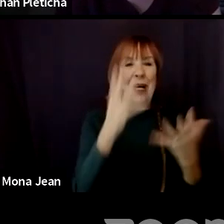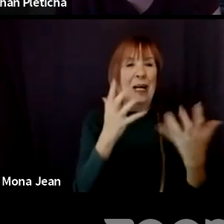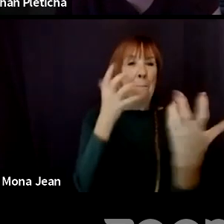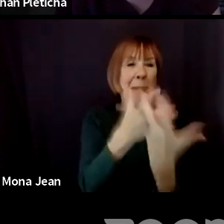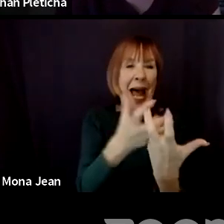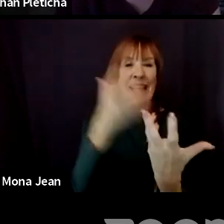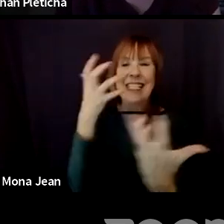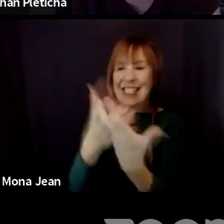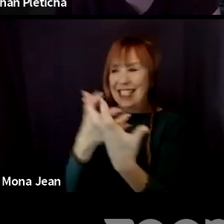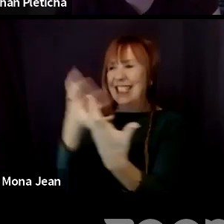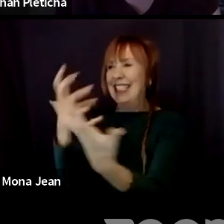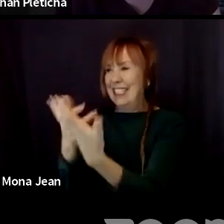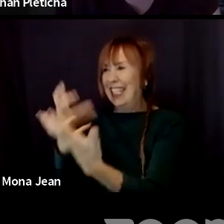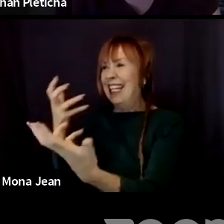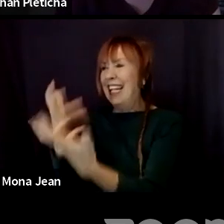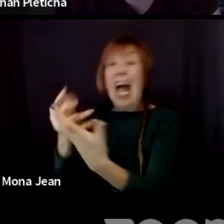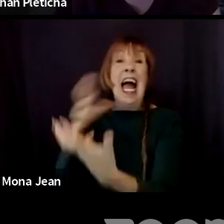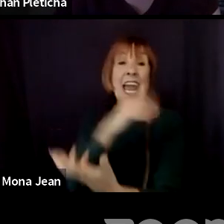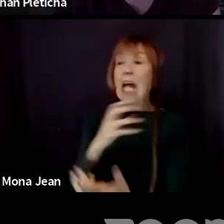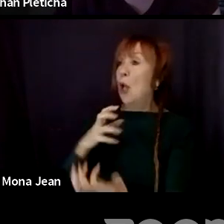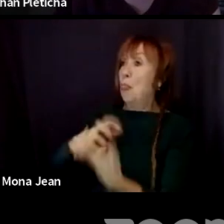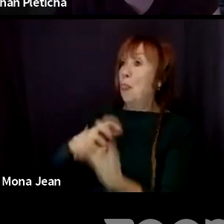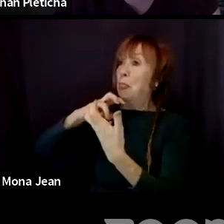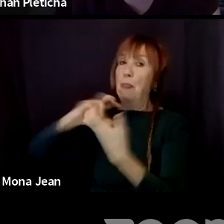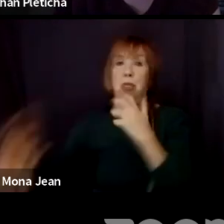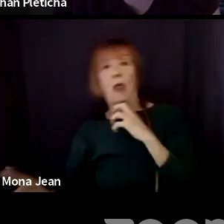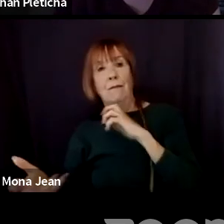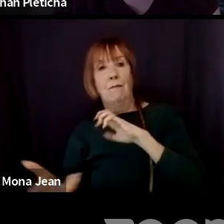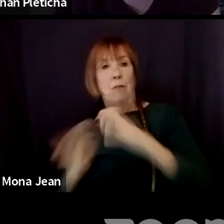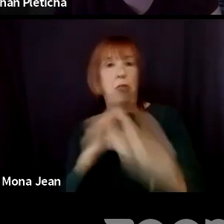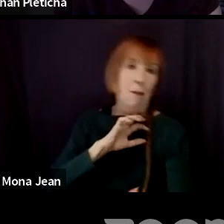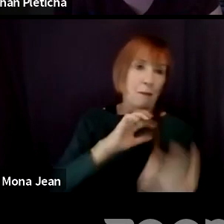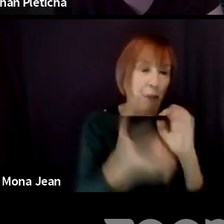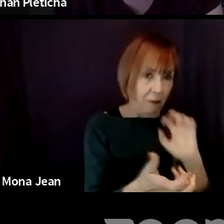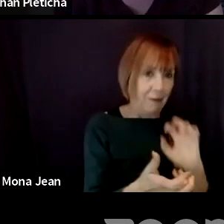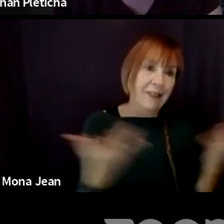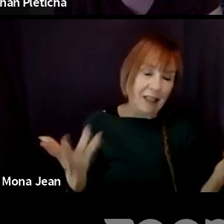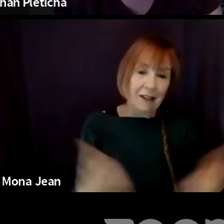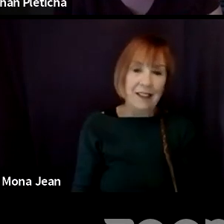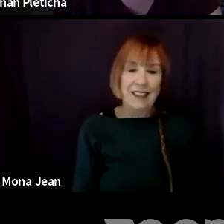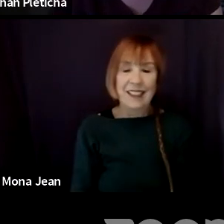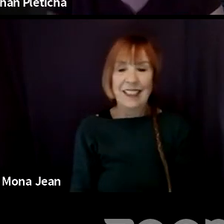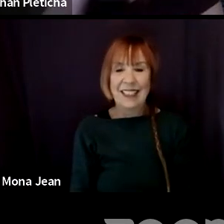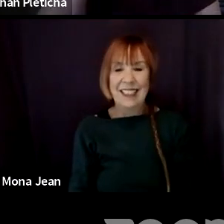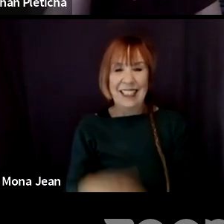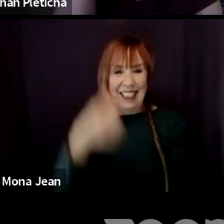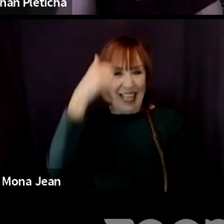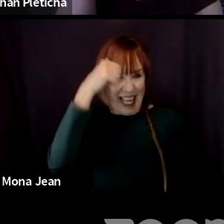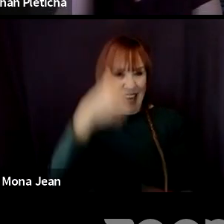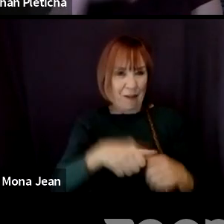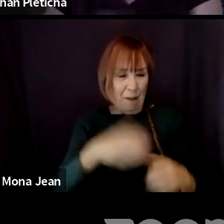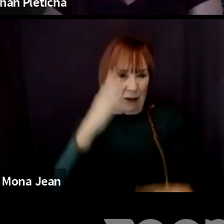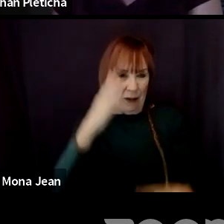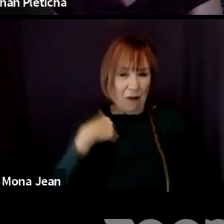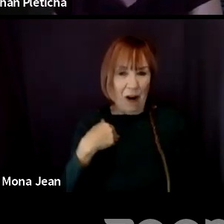Yeah. Well, there's also the thing where like I wrote, I don't know, you guys are all pretty young, but I wrote this story about "Black Wall Street",